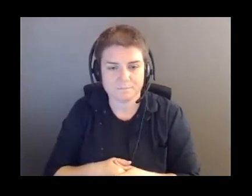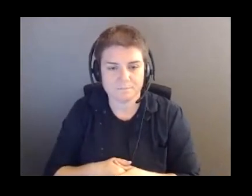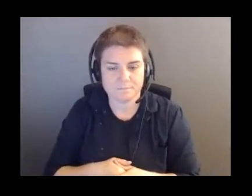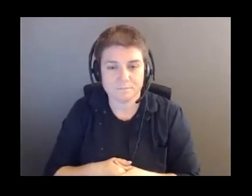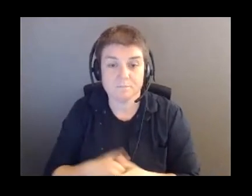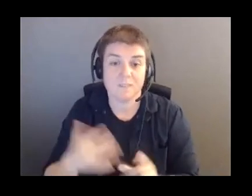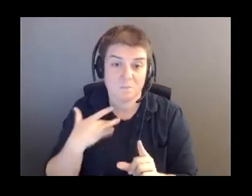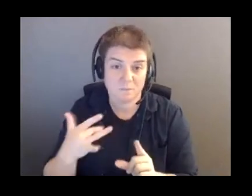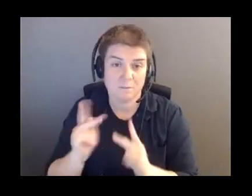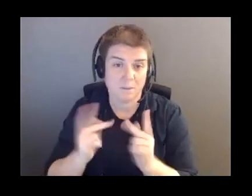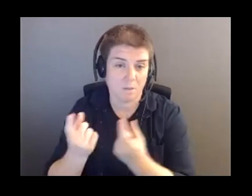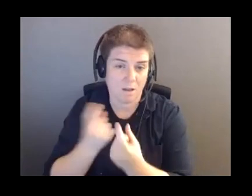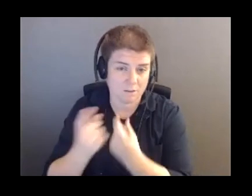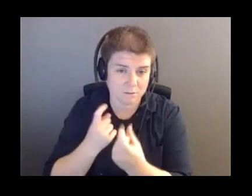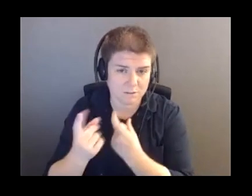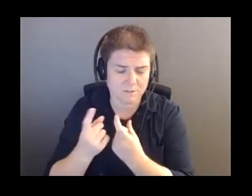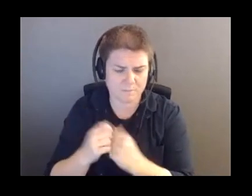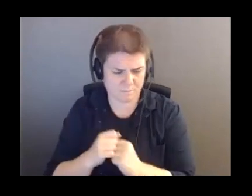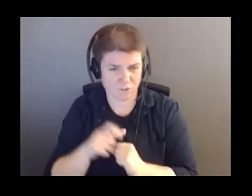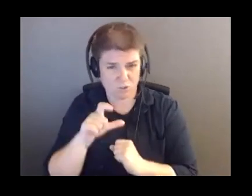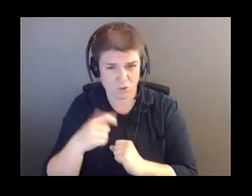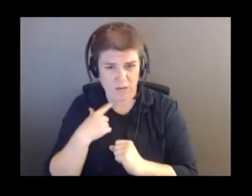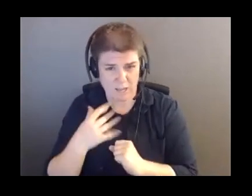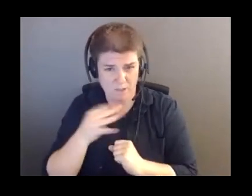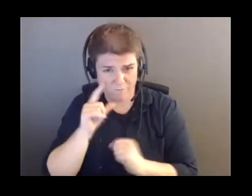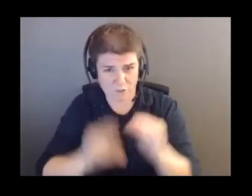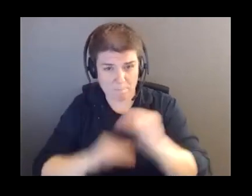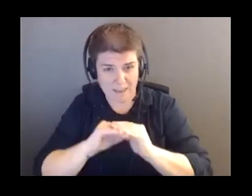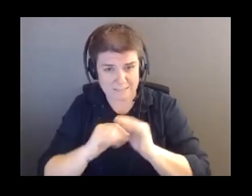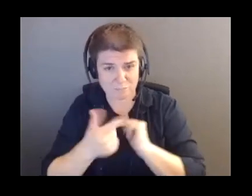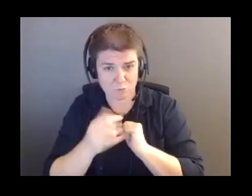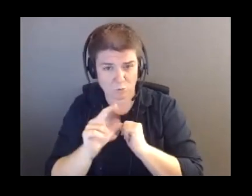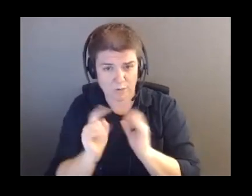receive is, "Should I apply for the maximum grant amount available? Will I have a better